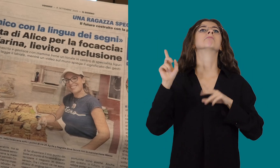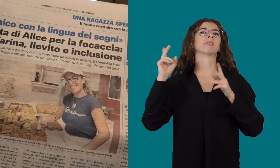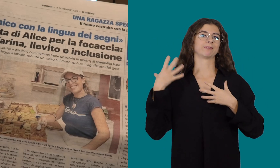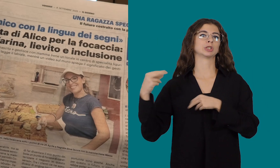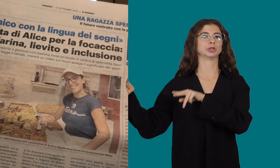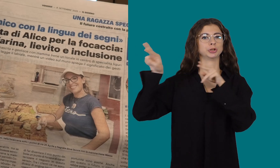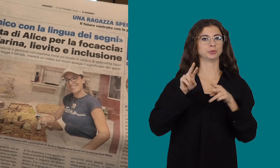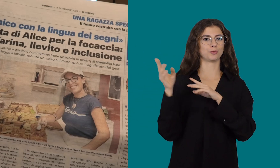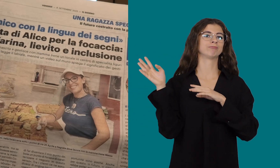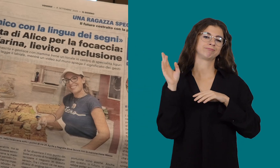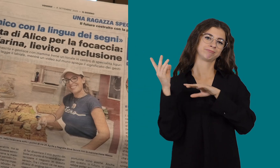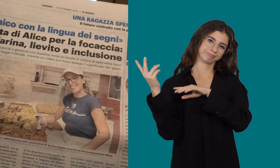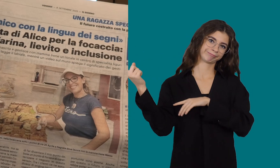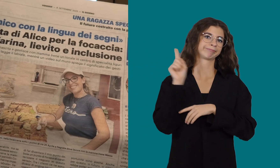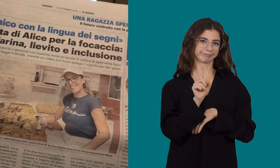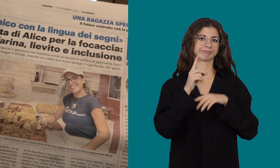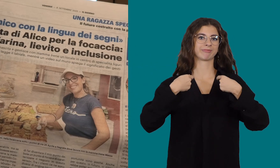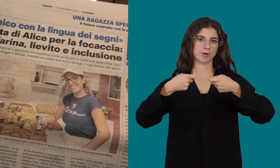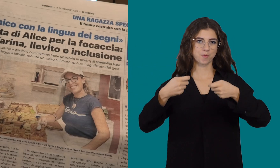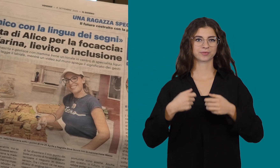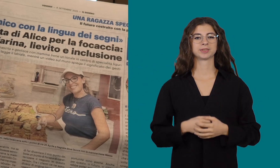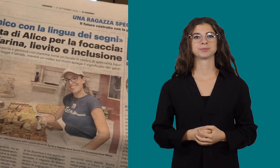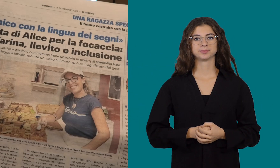she was able to return to the counter.